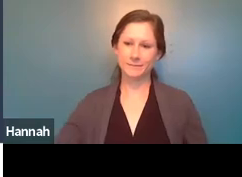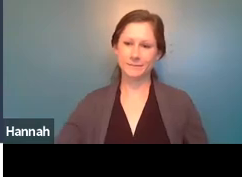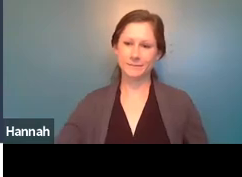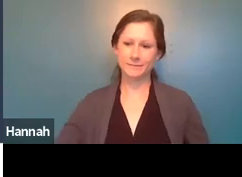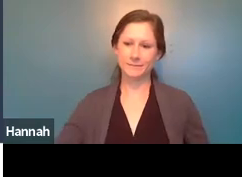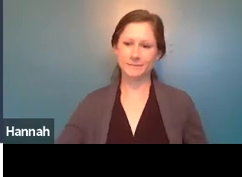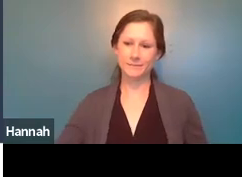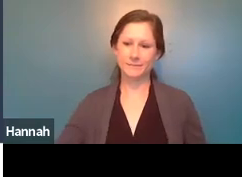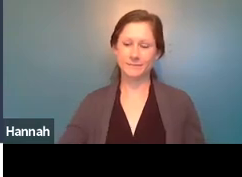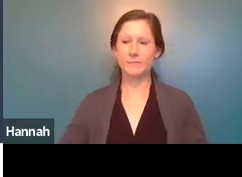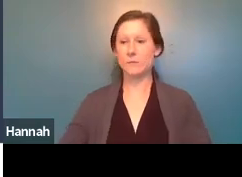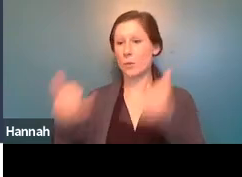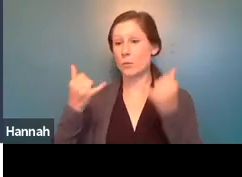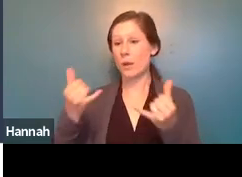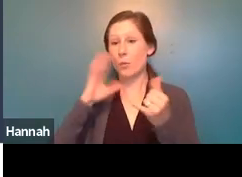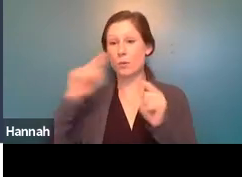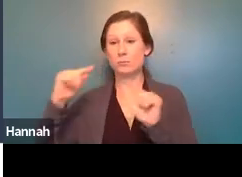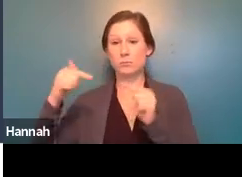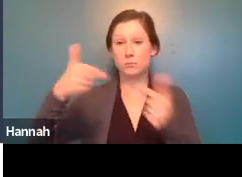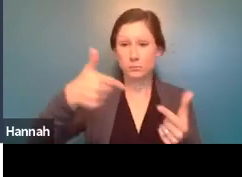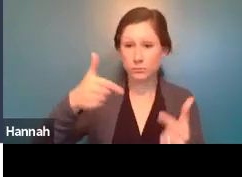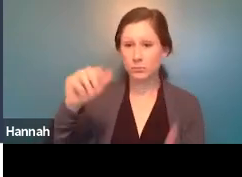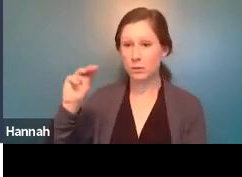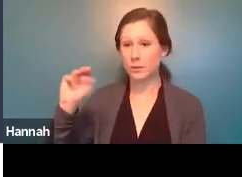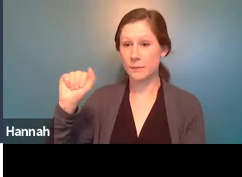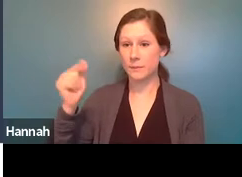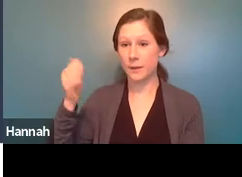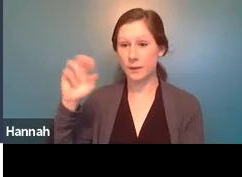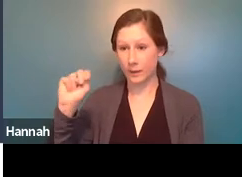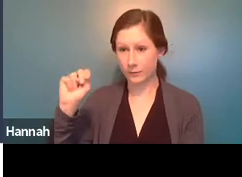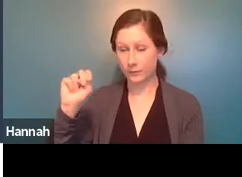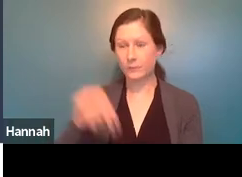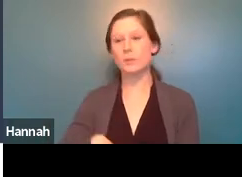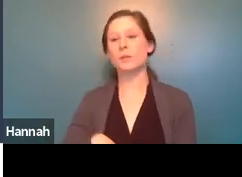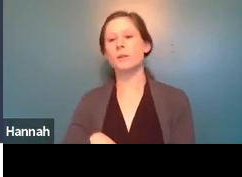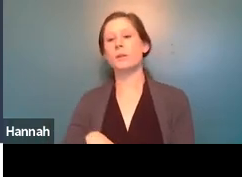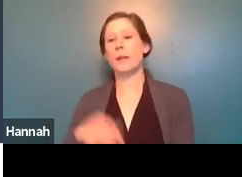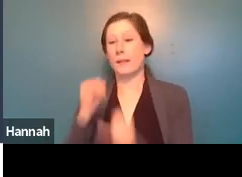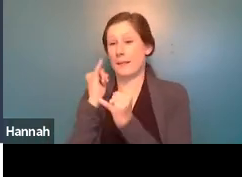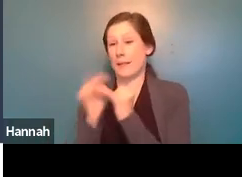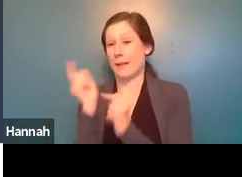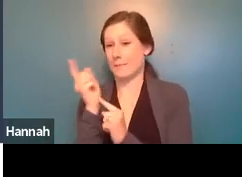So I'll turn it back over to Magan and if there's any last-minute housekeeping things of that nature.